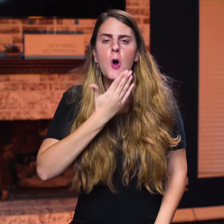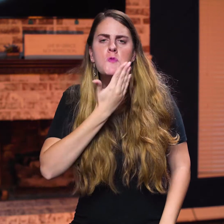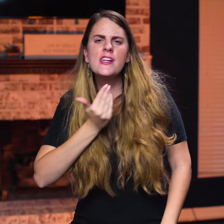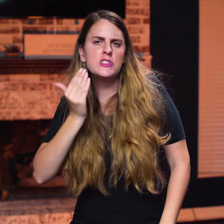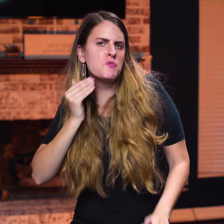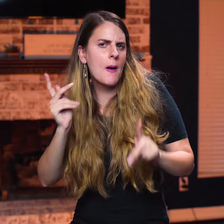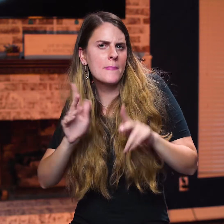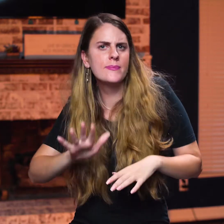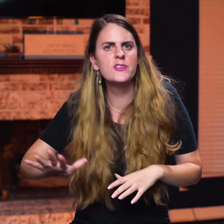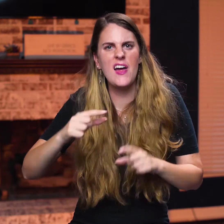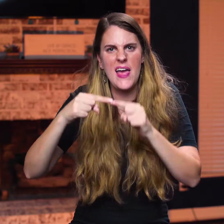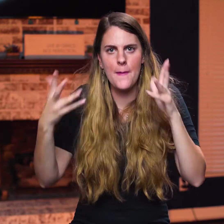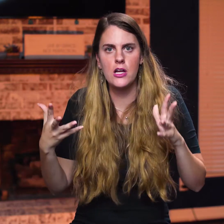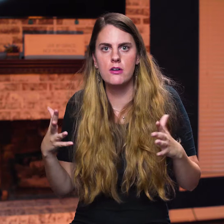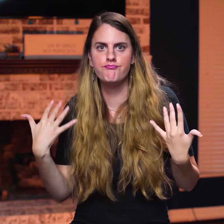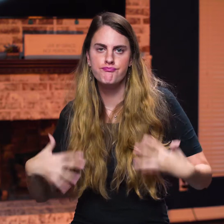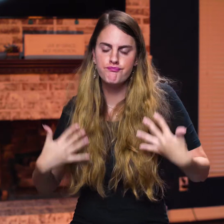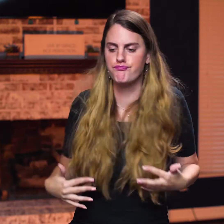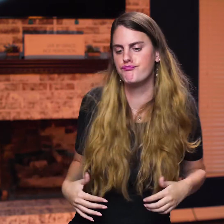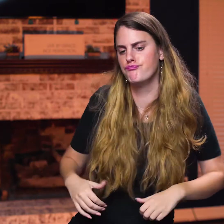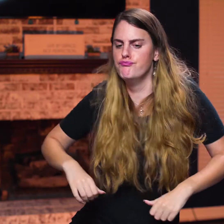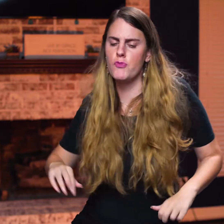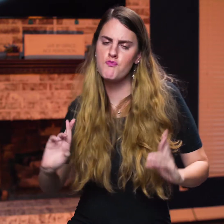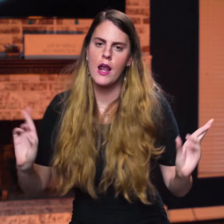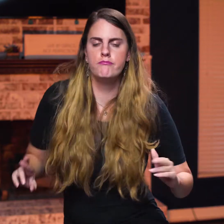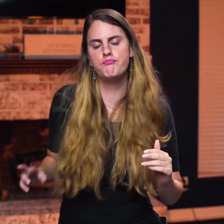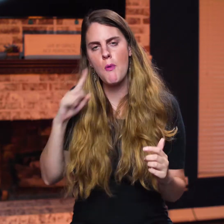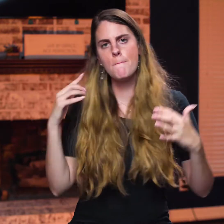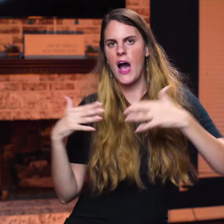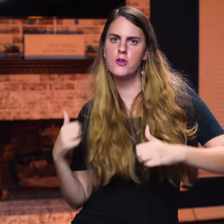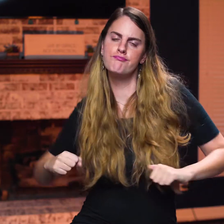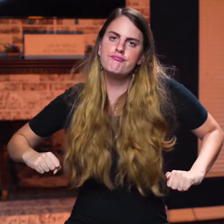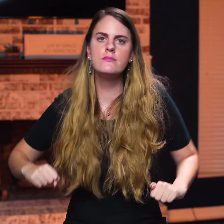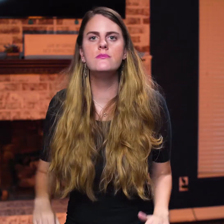Meanwhile the Israelites’ enemies are stacking up against them.